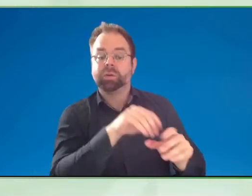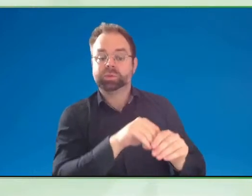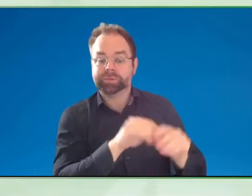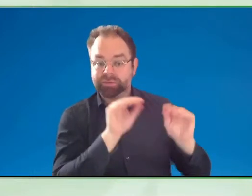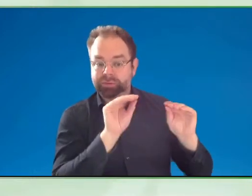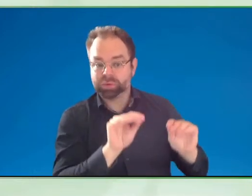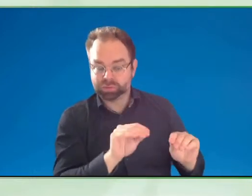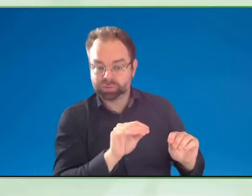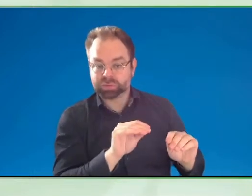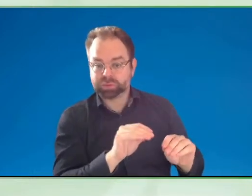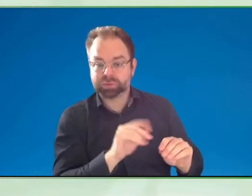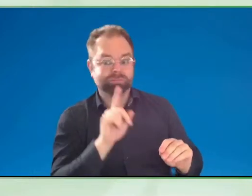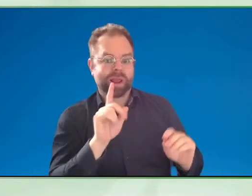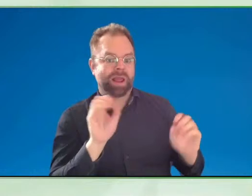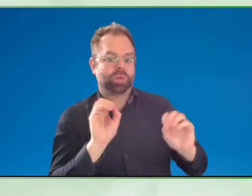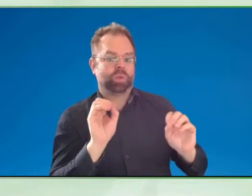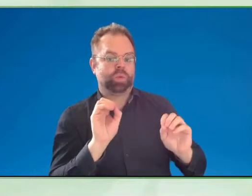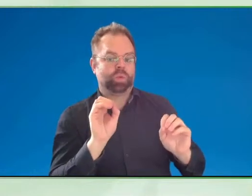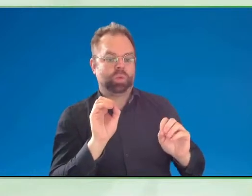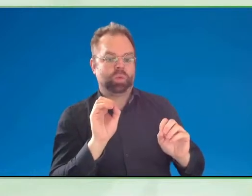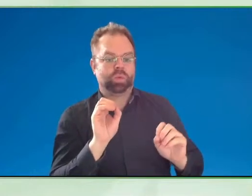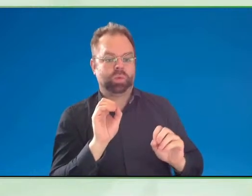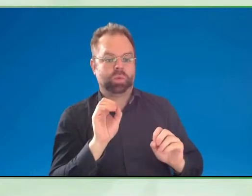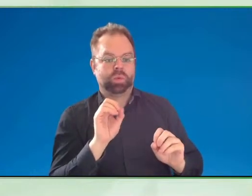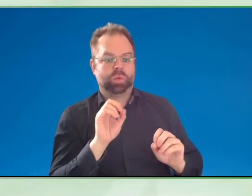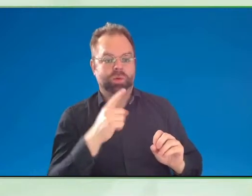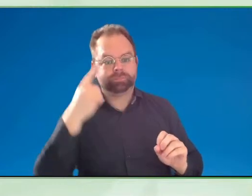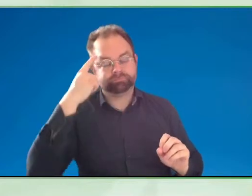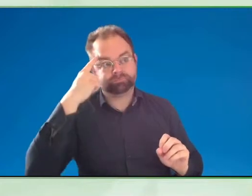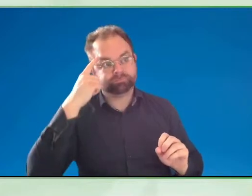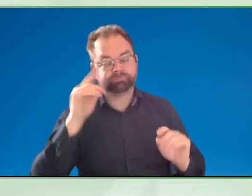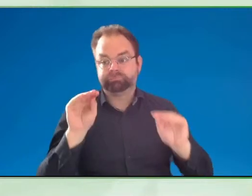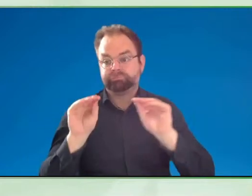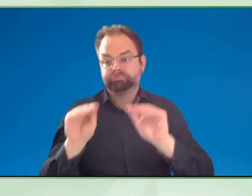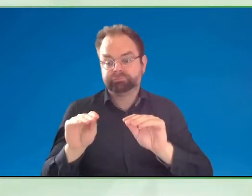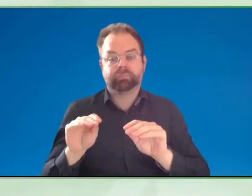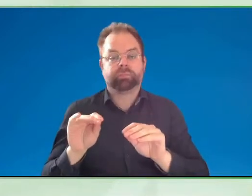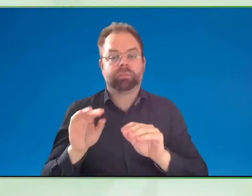I would like to see another challenge is about the awareness of the families.